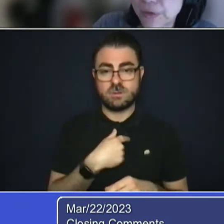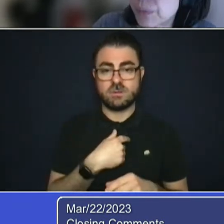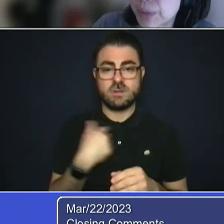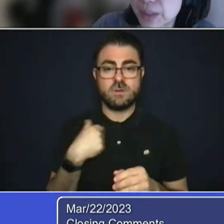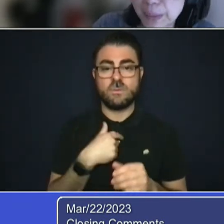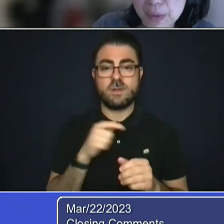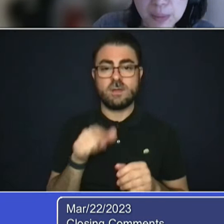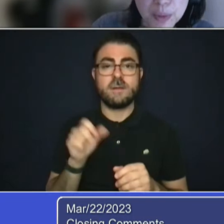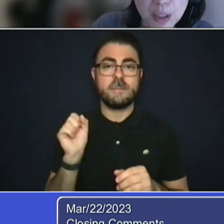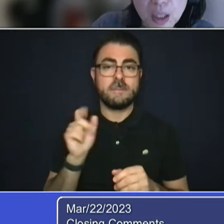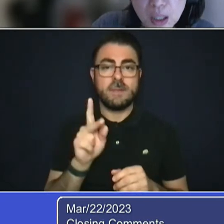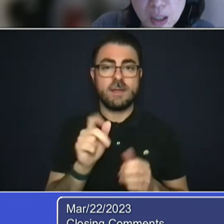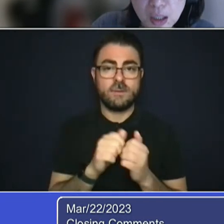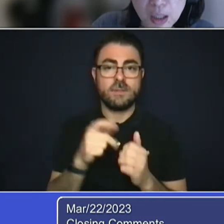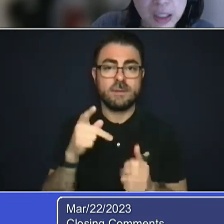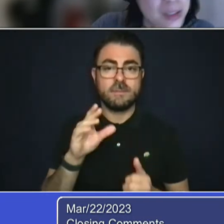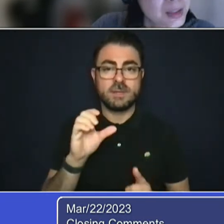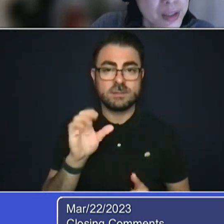PARTICIPANTS HAVE ANY QUESTIONS,